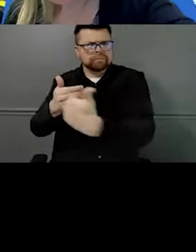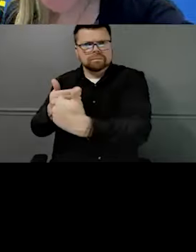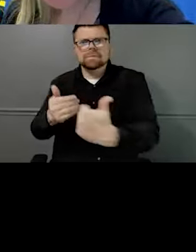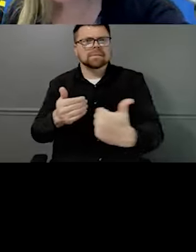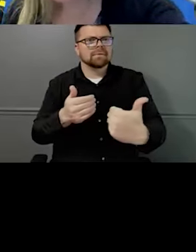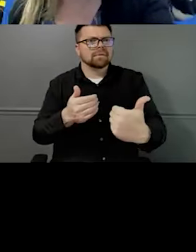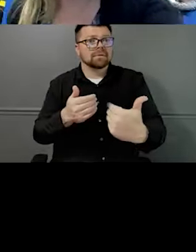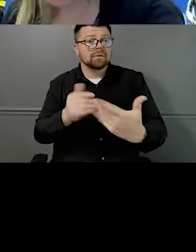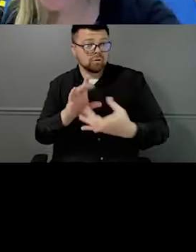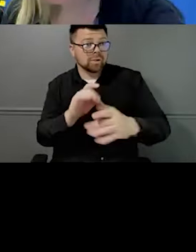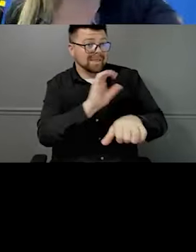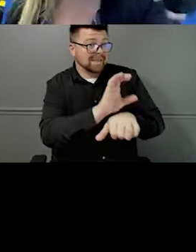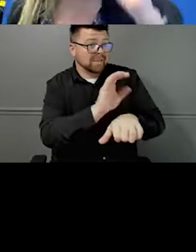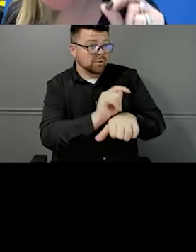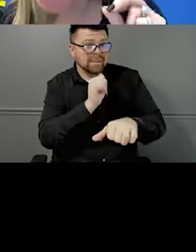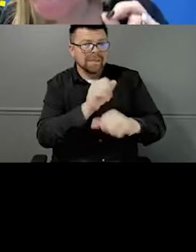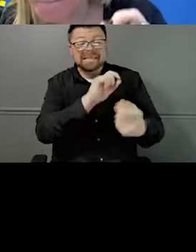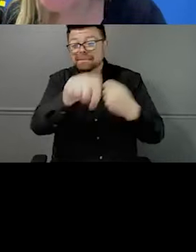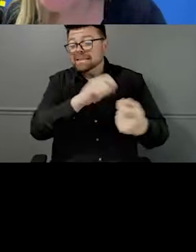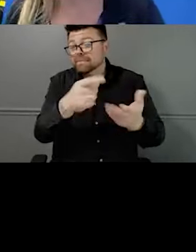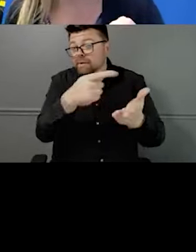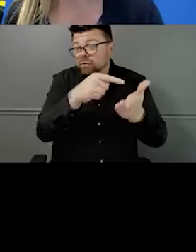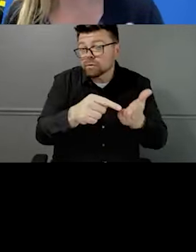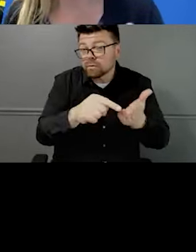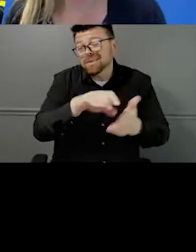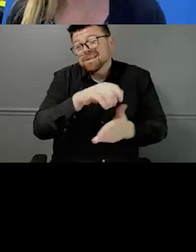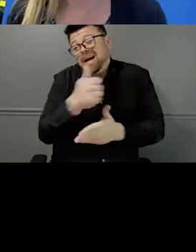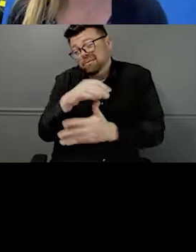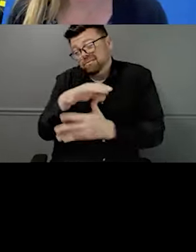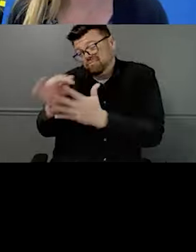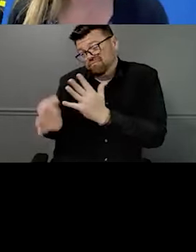specifically research may need to be reportable.